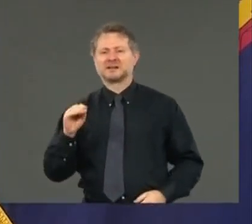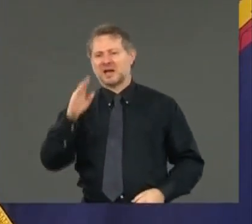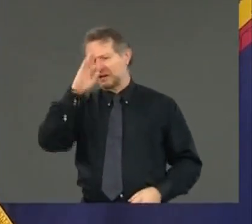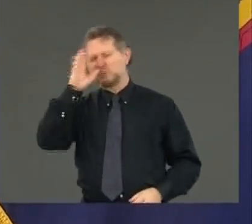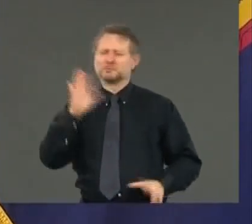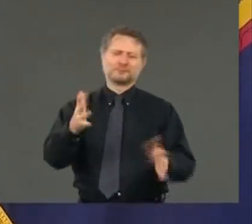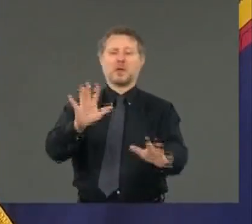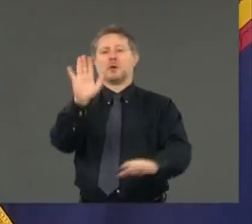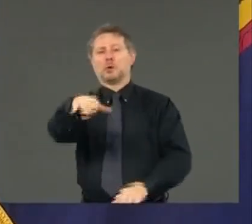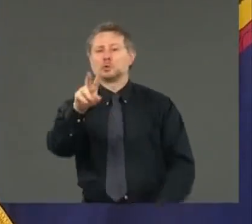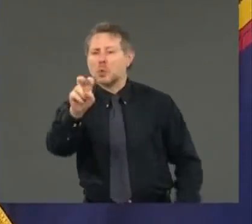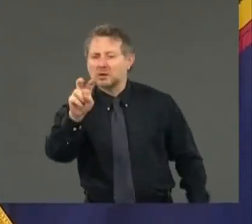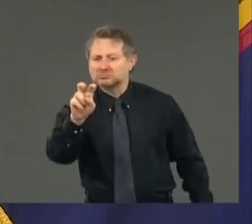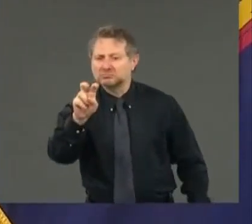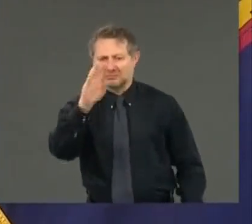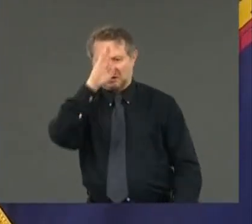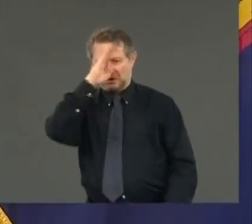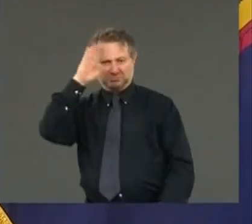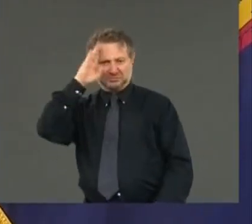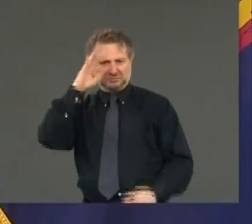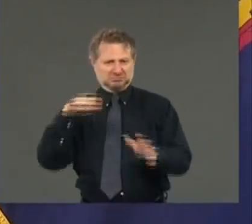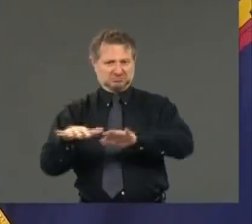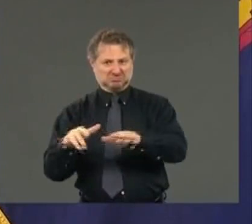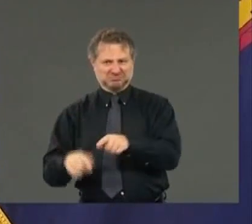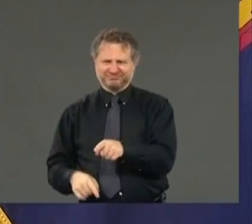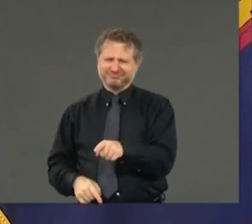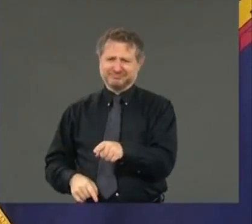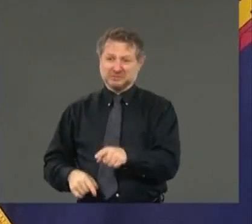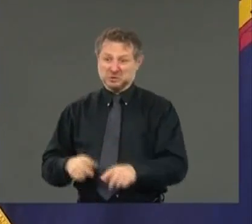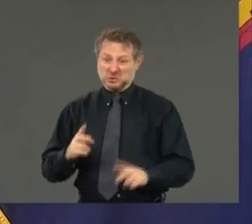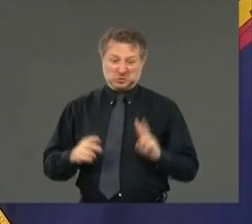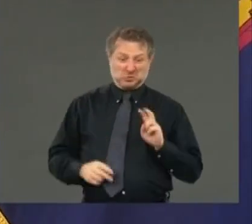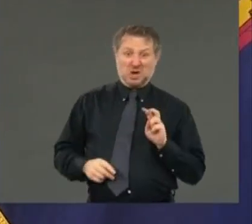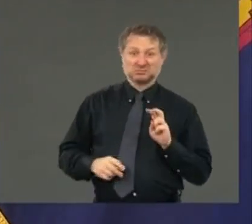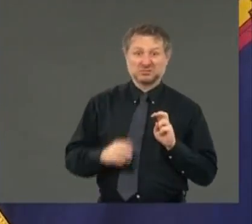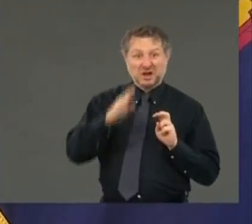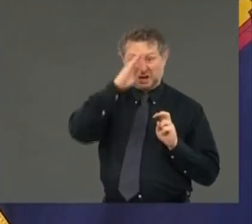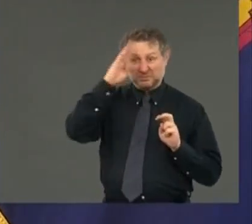HOSPITALS IN DOWNSTATE NEW YORK. LET'S SAY DOWNSTATE 200, JUST A ROUND NUMBER.